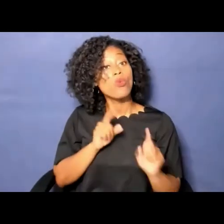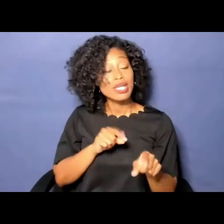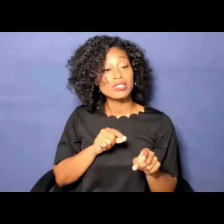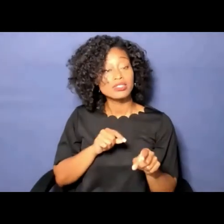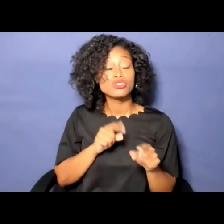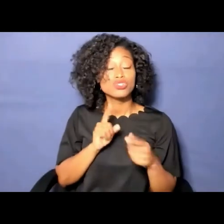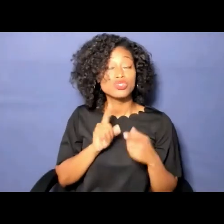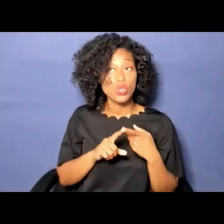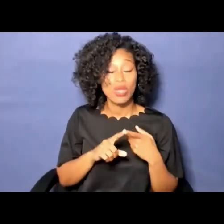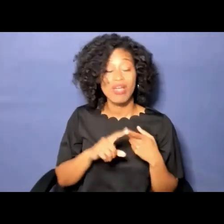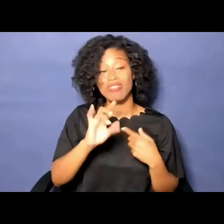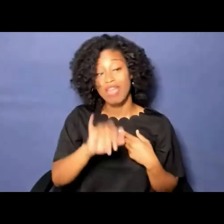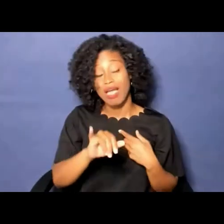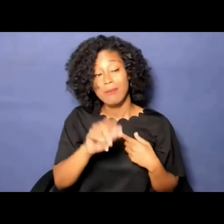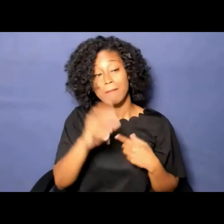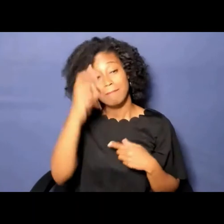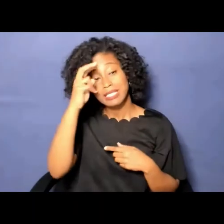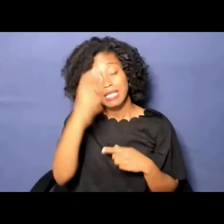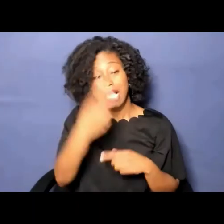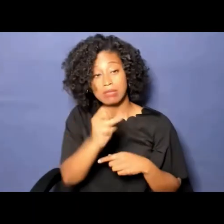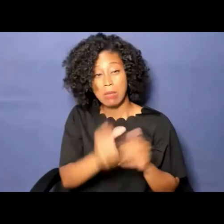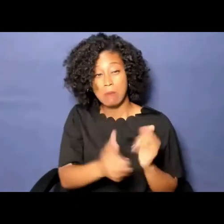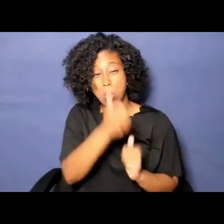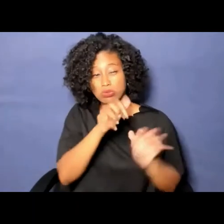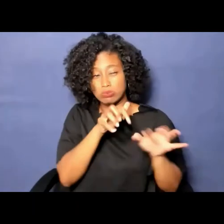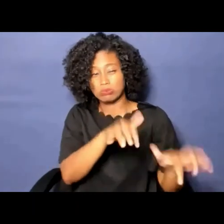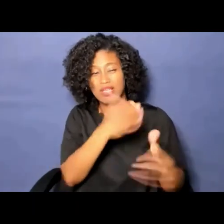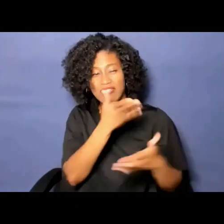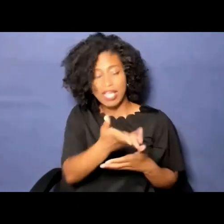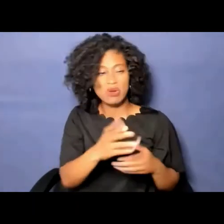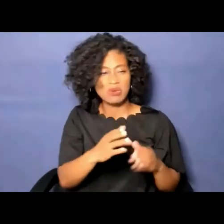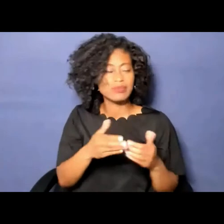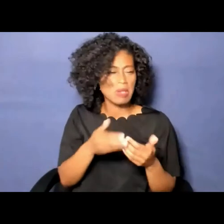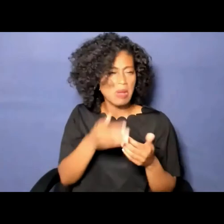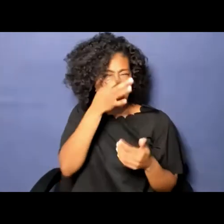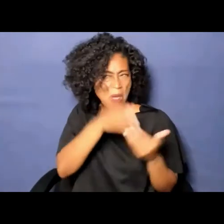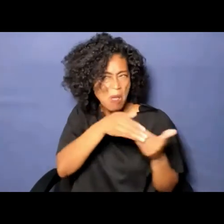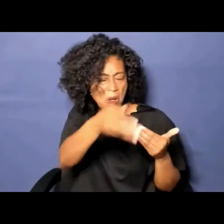College was the 1st time I encountered and learned about many other social identity groups